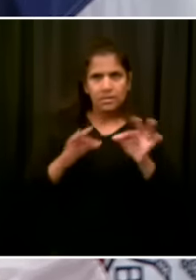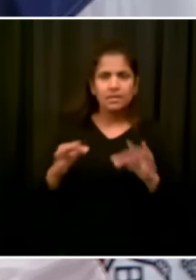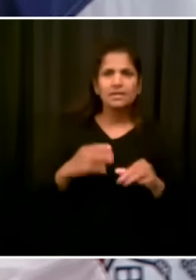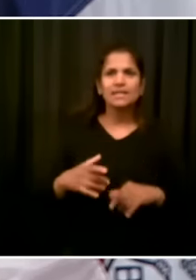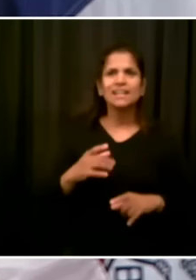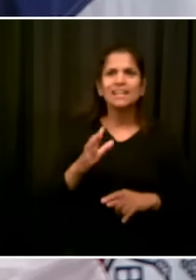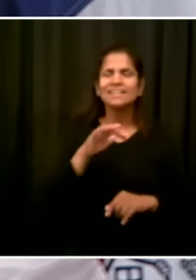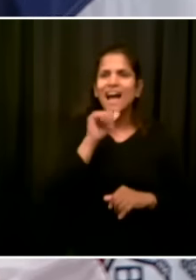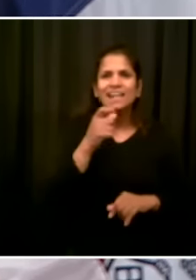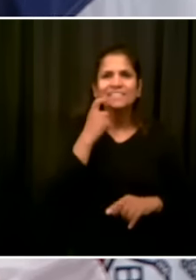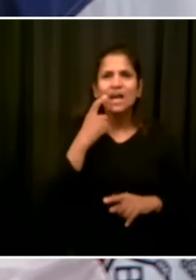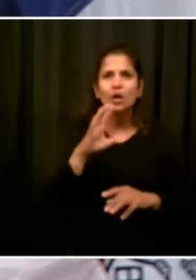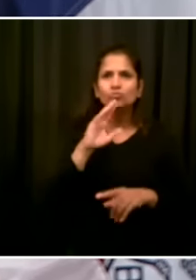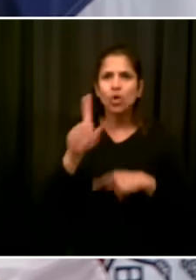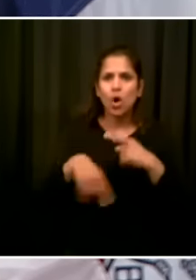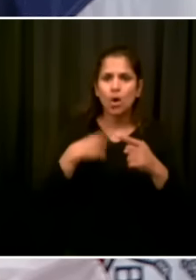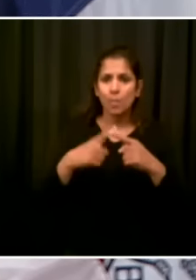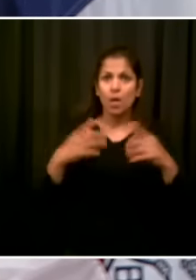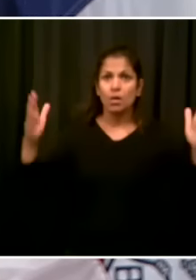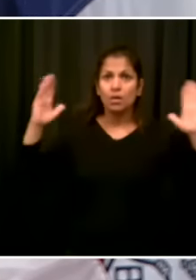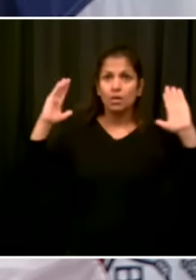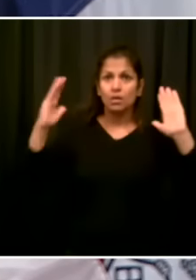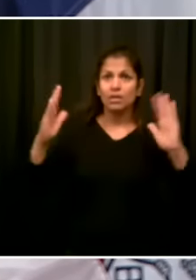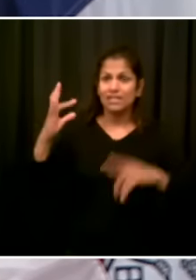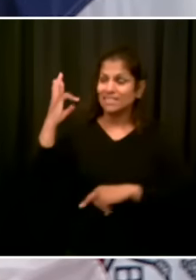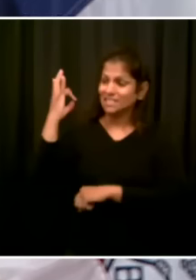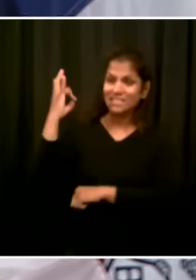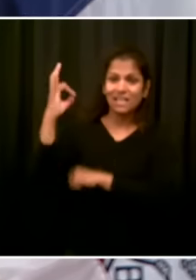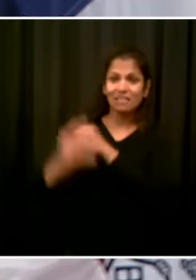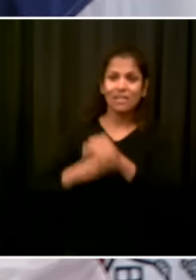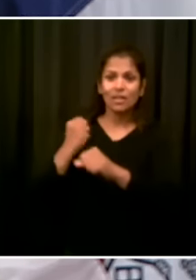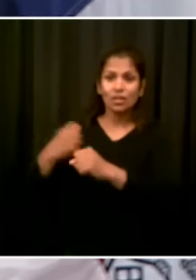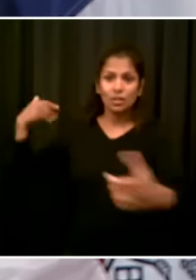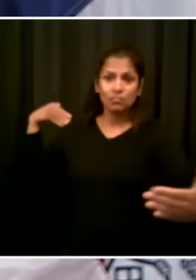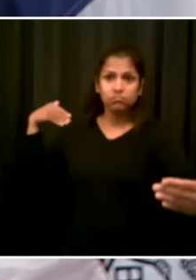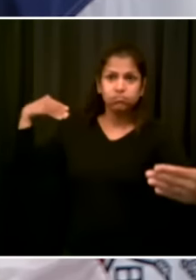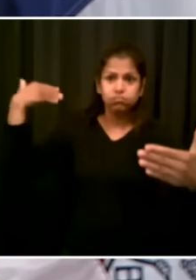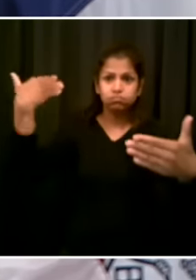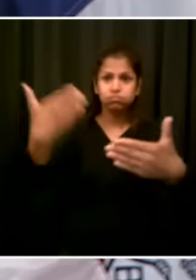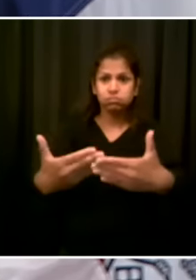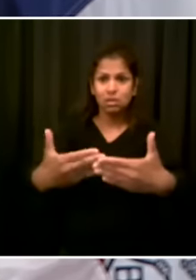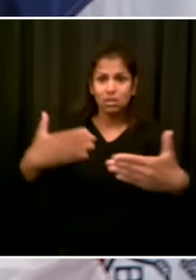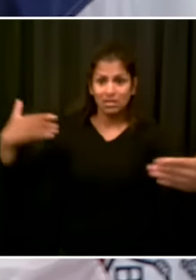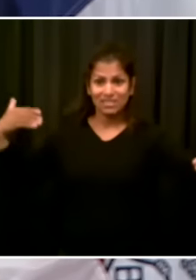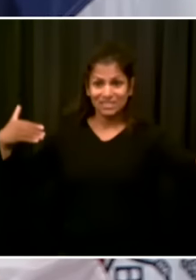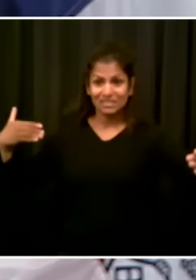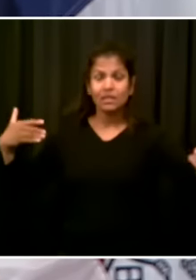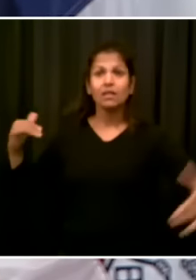AND SHOW WHEN AND WHERE IT WOULD HAPPEN.